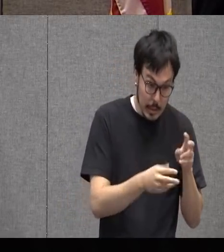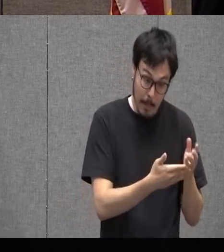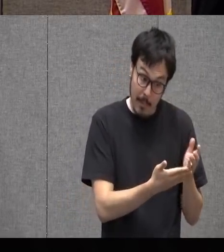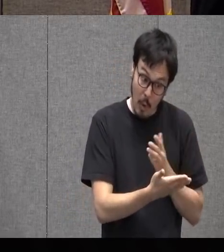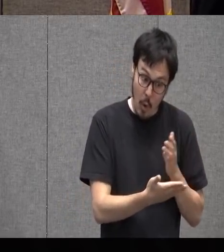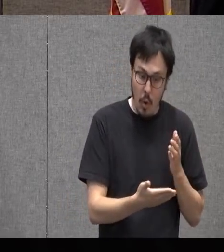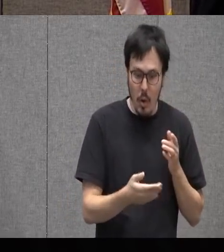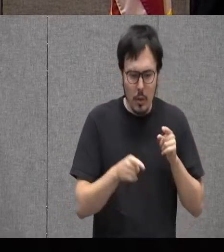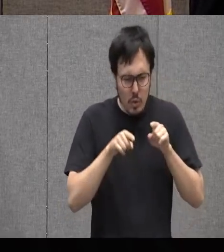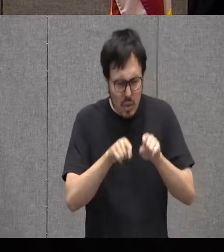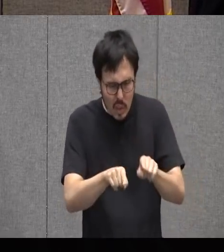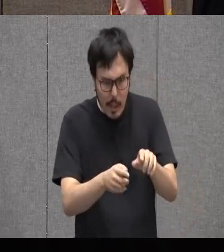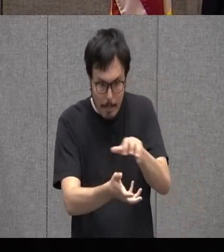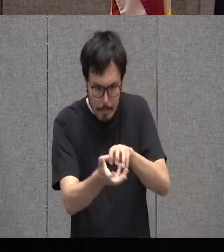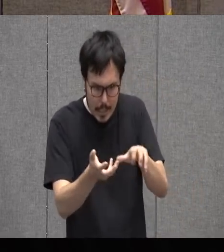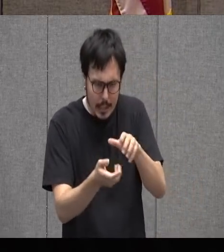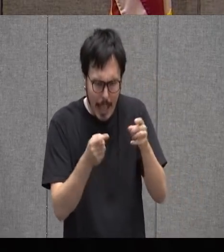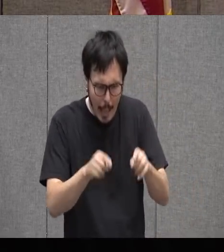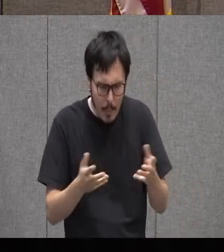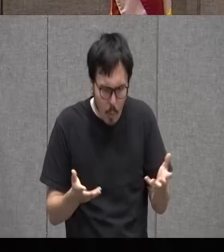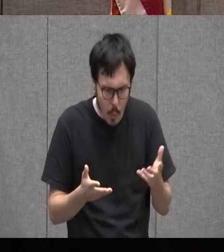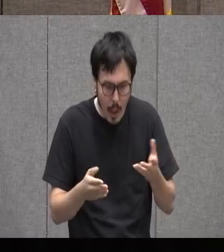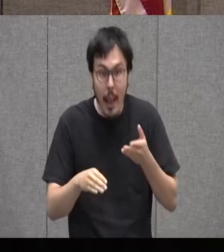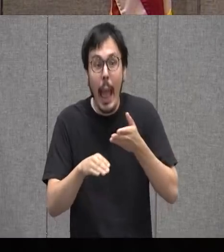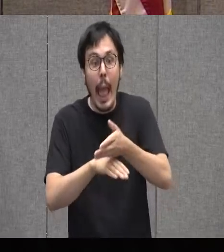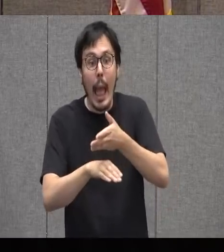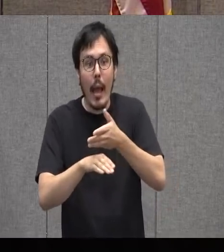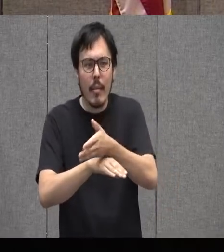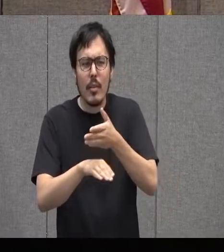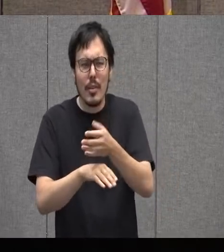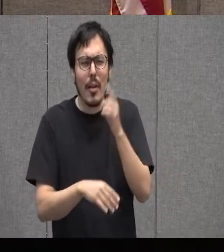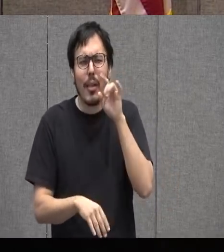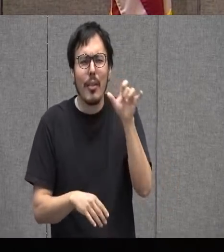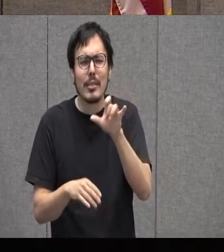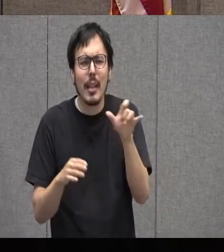And then after? And then be sure to find evidence